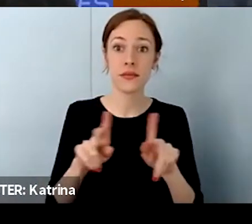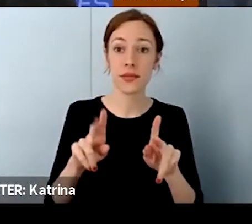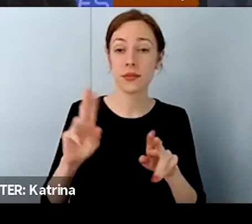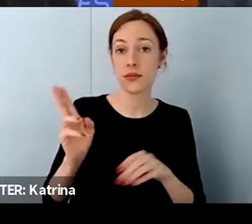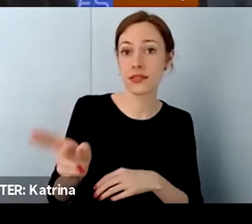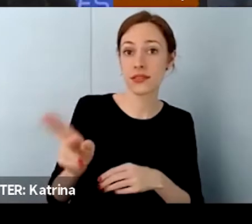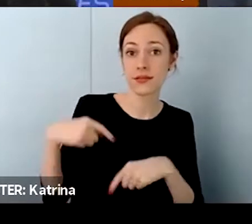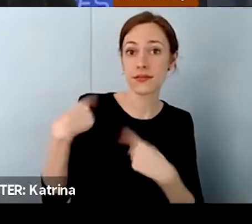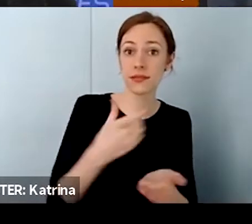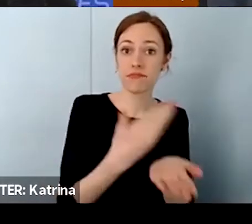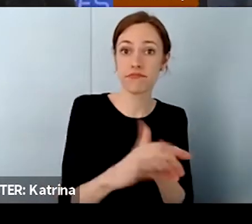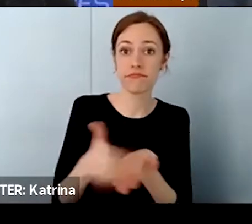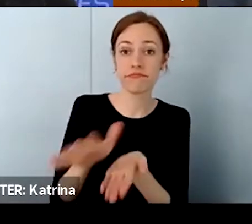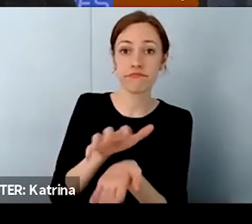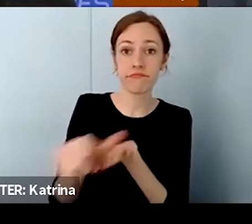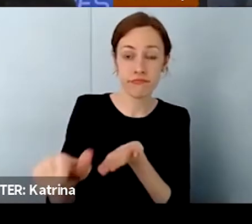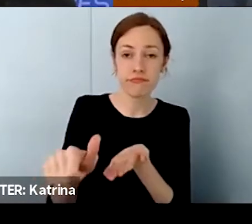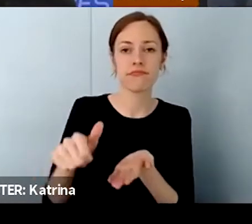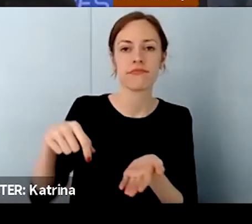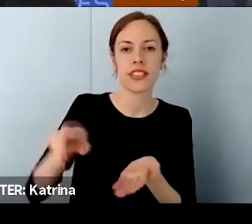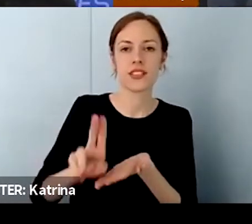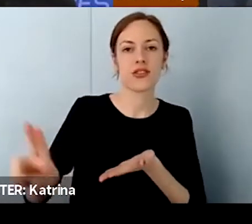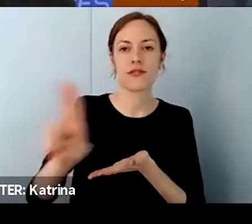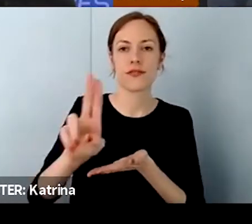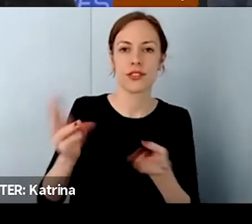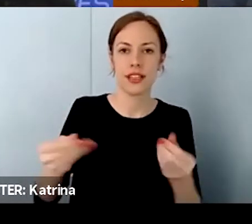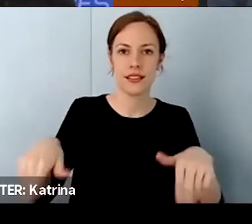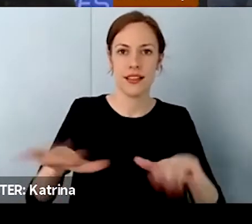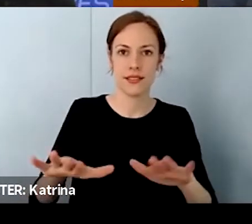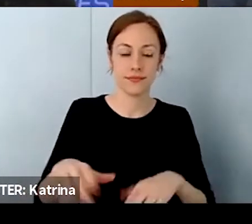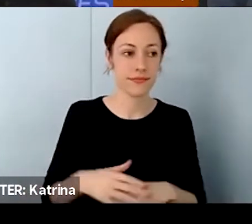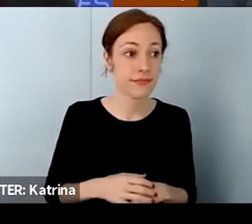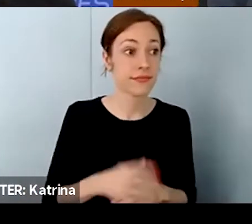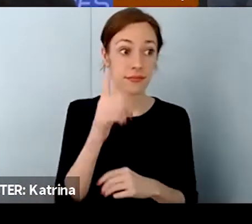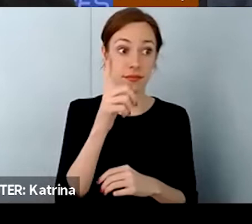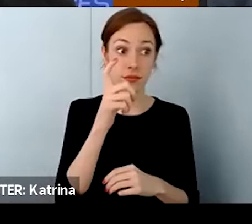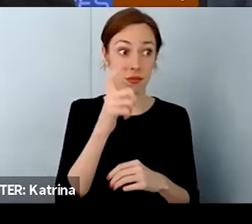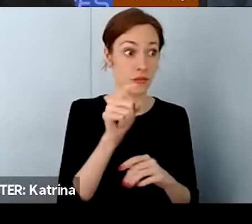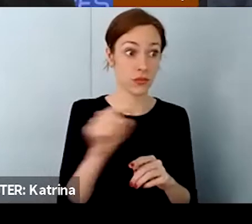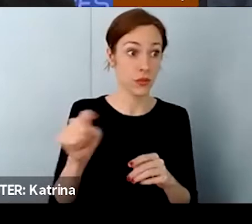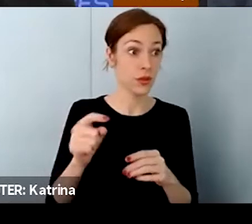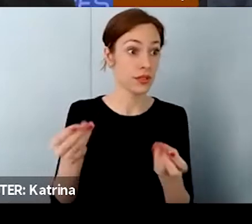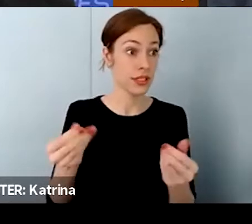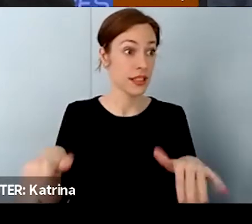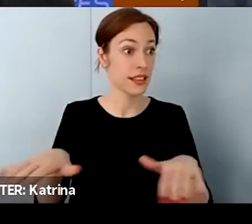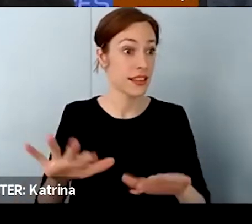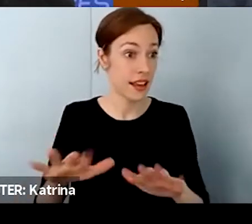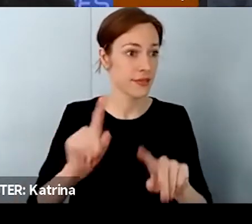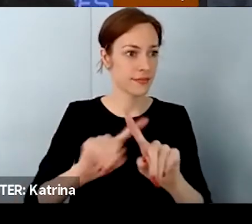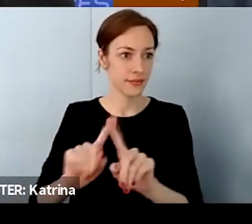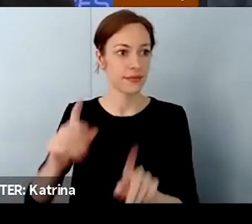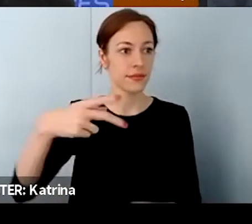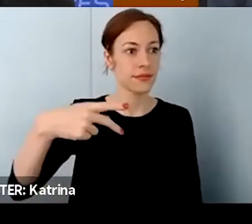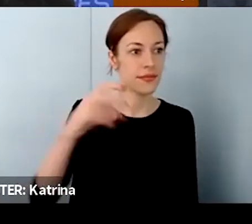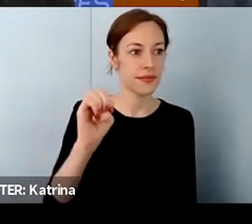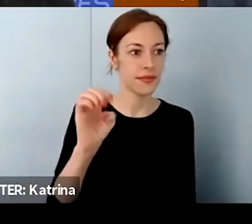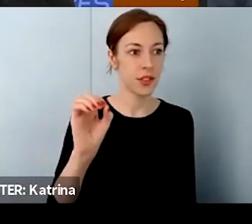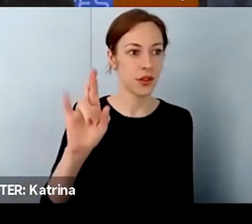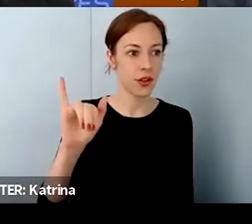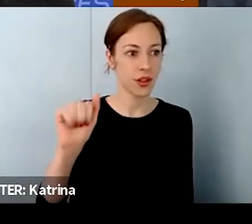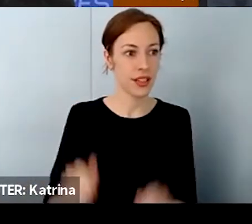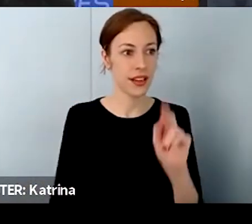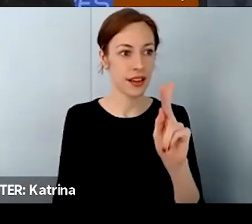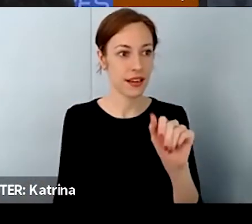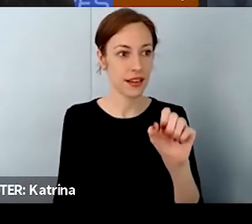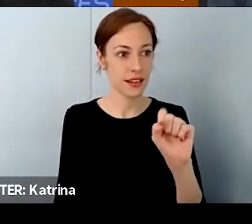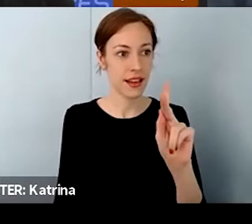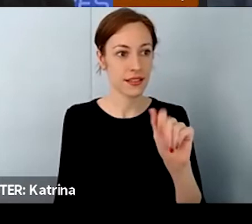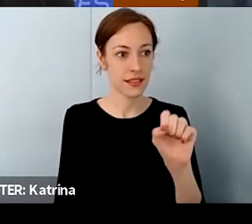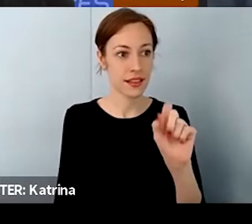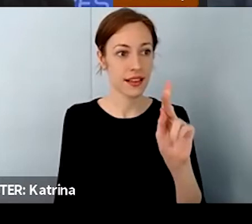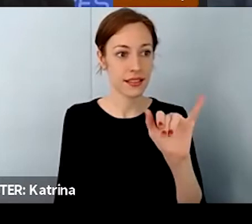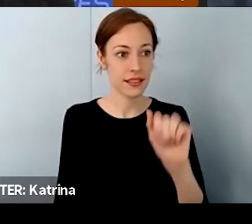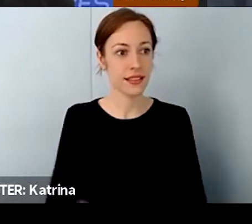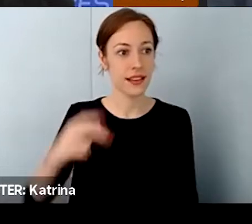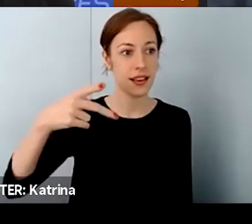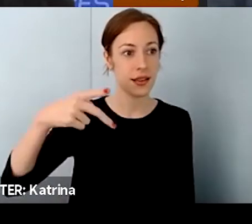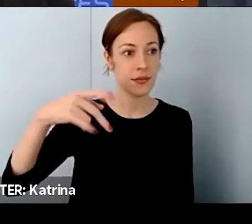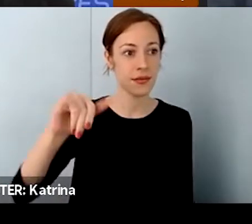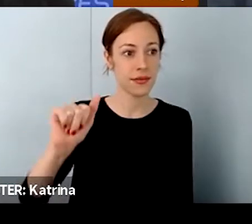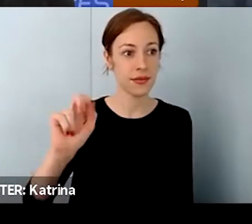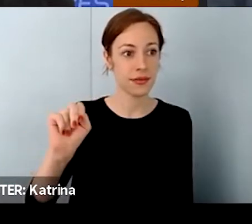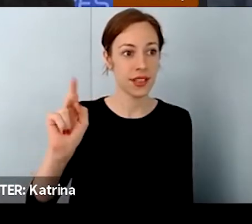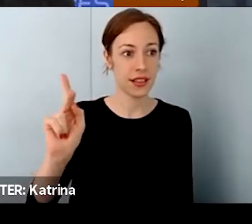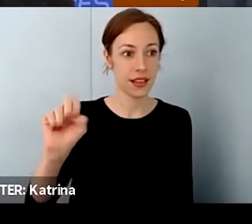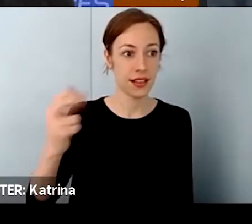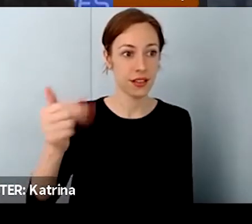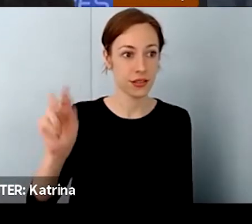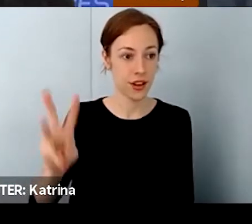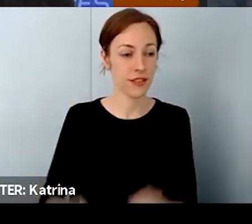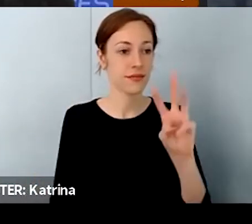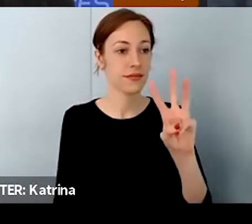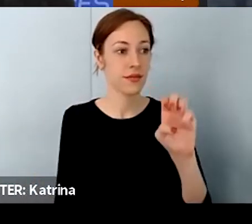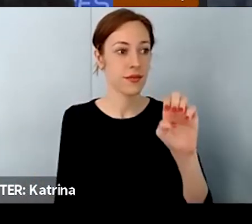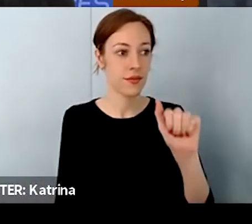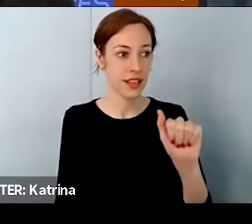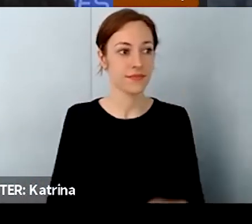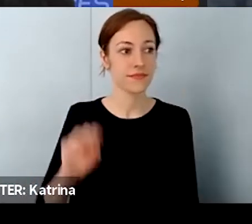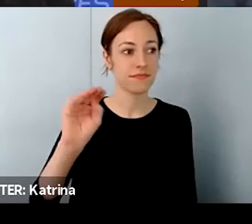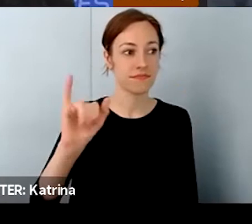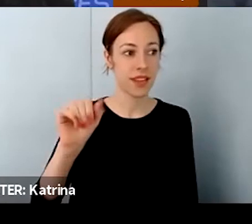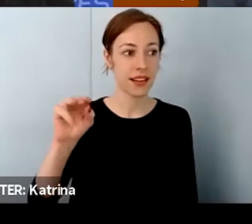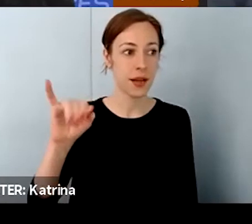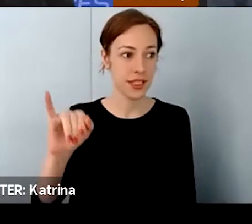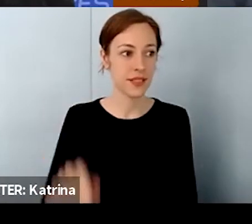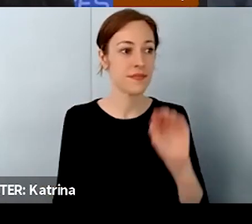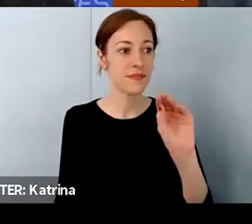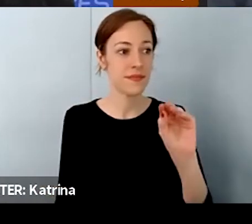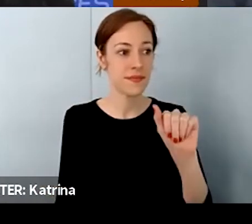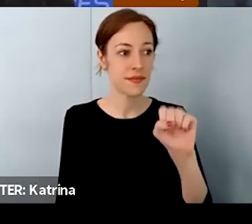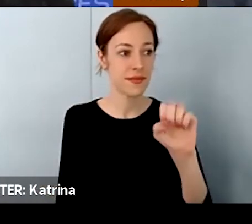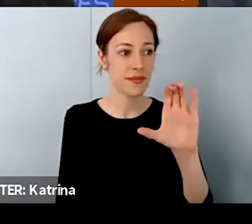We are currently on the lands of the Peoria test Cascadia Priyanka via Miami, Miss gluten, or whatever. Sock mask walkie Kickapoo part of our domain Ojibwe and Chickasaw nations.